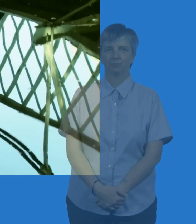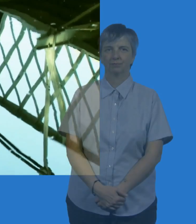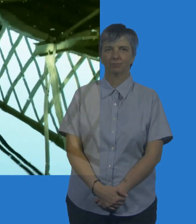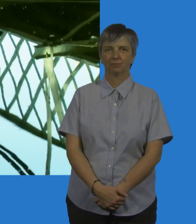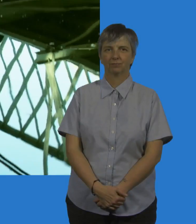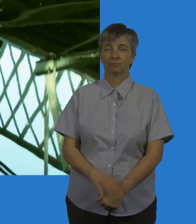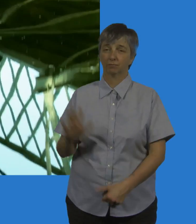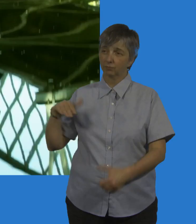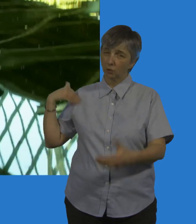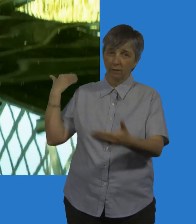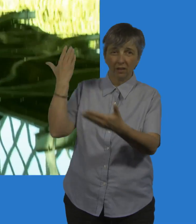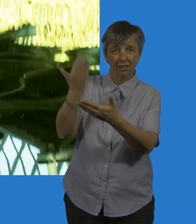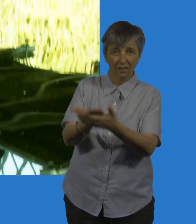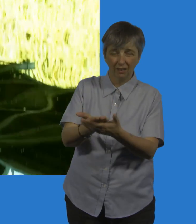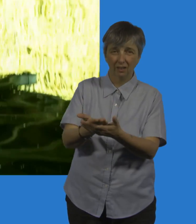Alexandra: This has been happening over the last couple